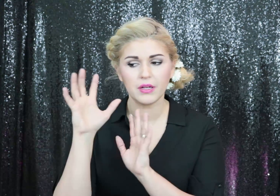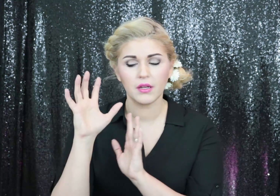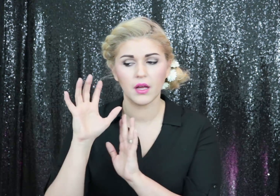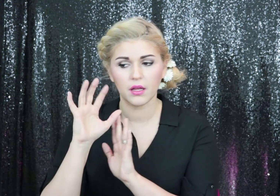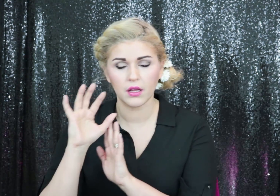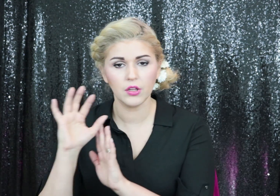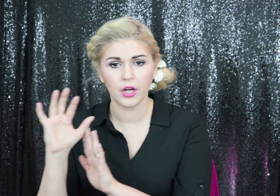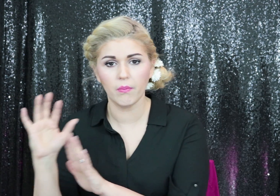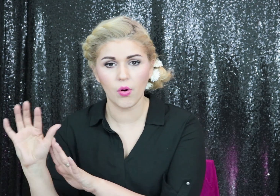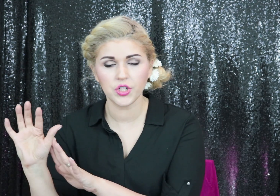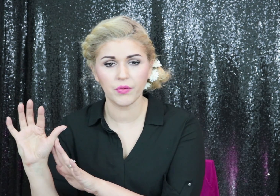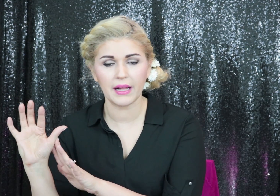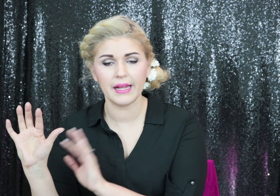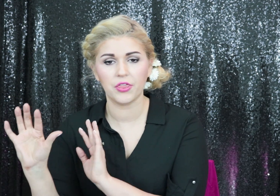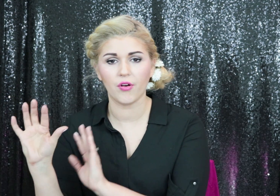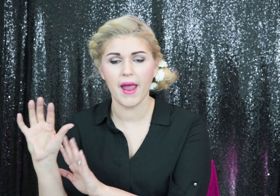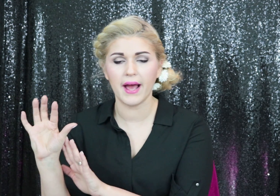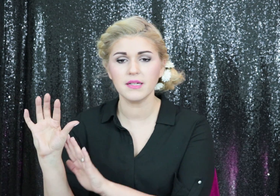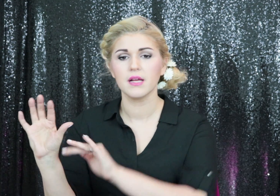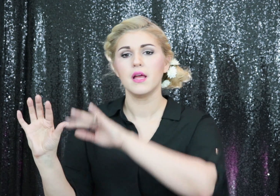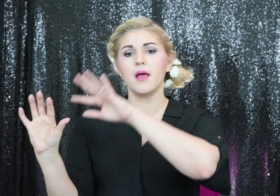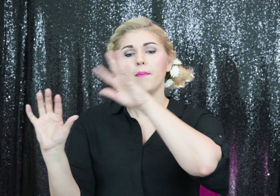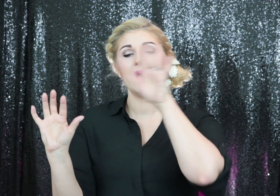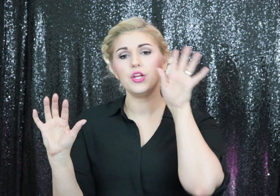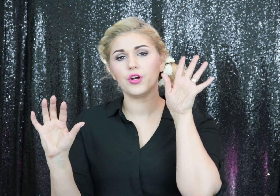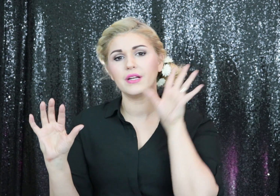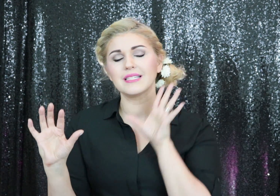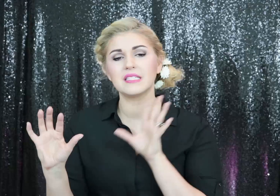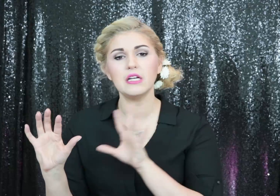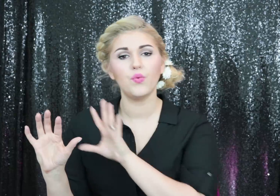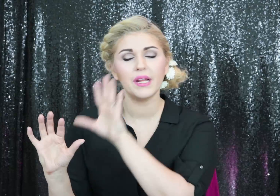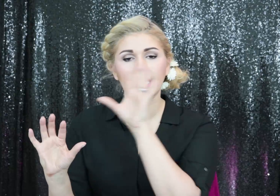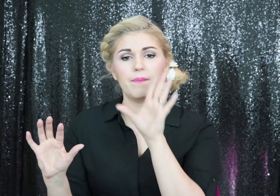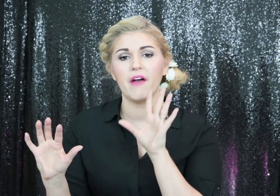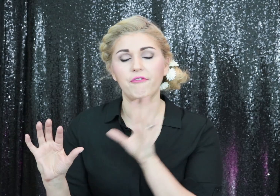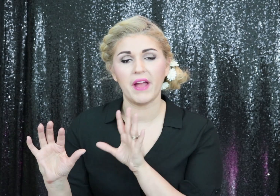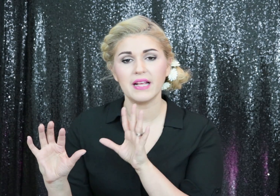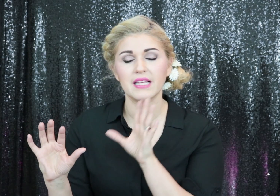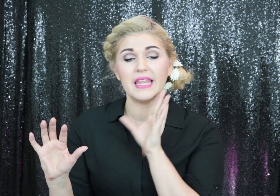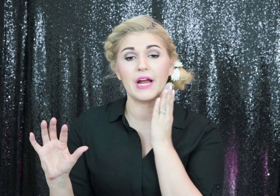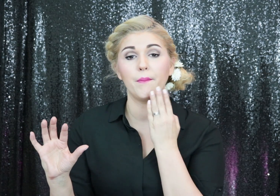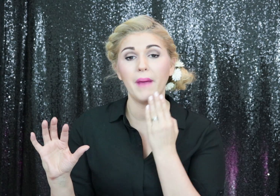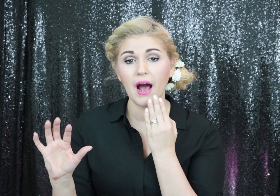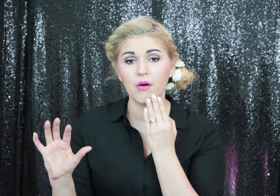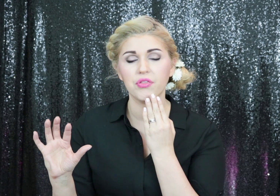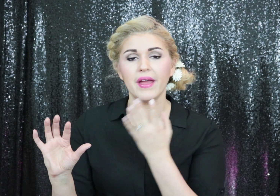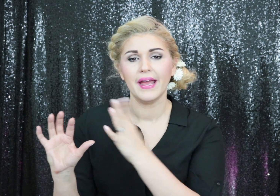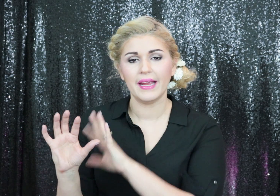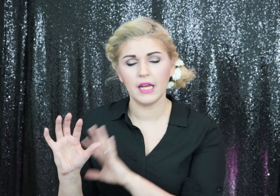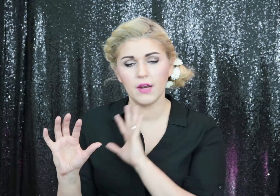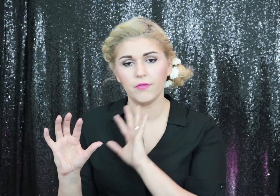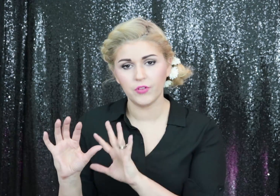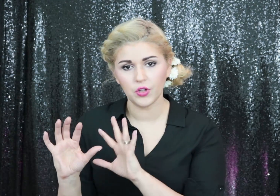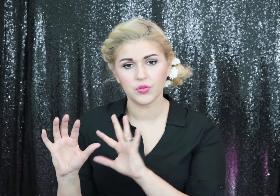you can look more directly at their hand, but you're going to still want to keep that face and their mouth in view.